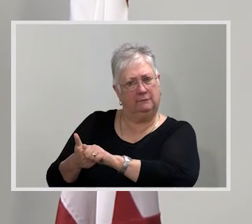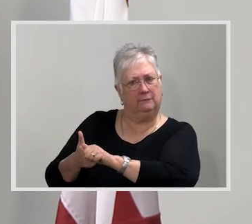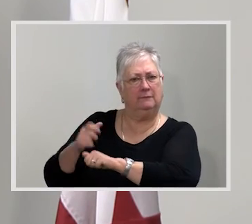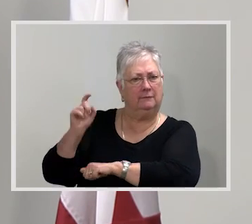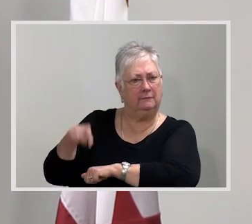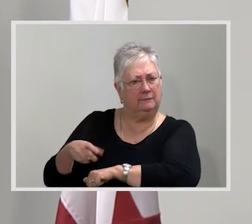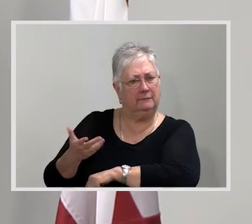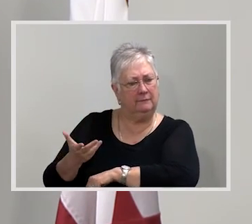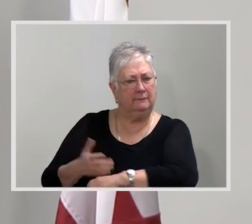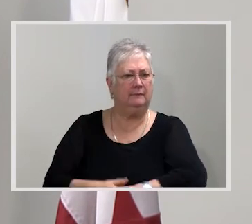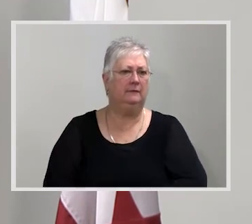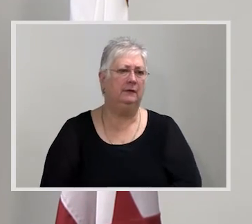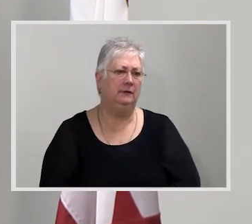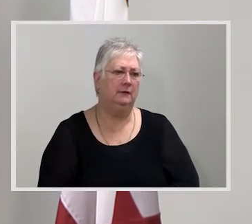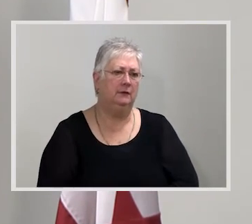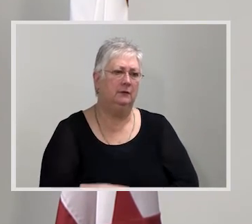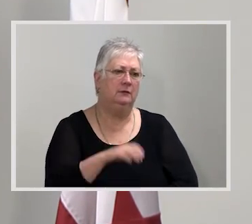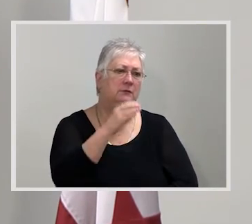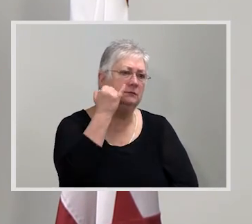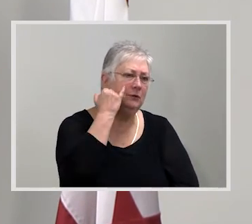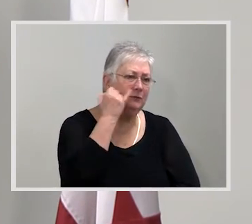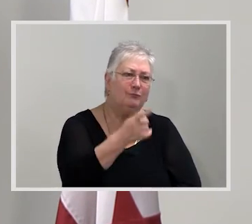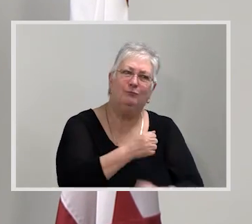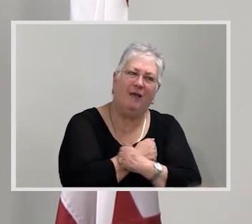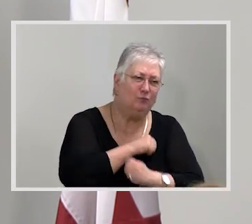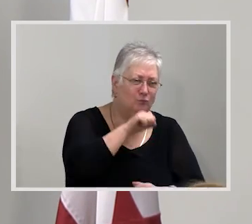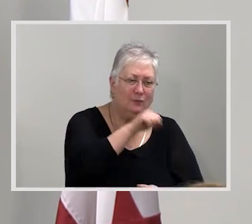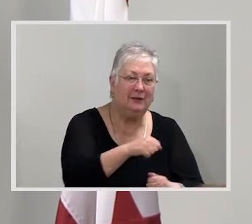SO IF YOU LOVE WHAT YOU HAVE HEARD TODAY, LET ME HEAR YOU.